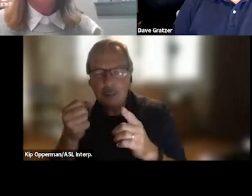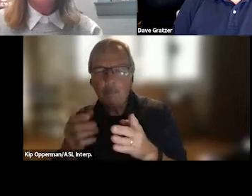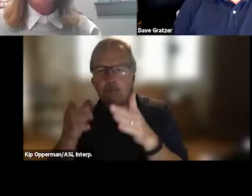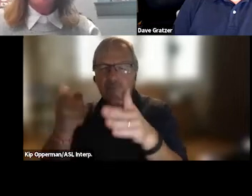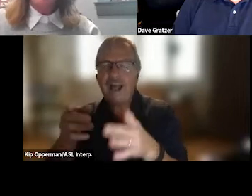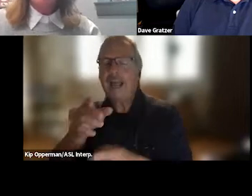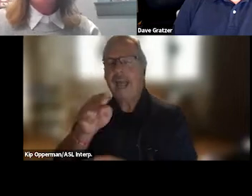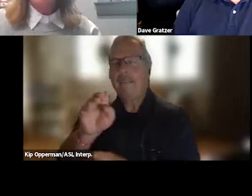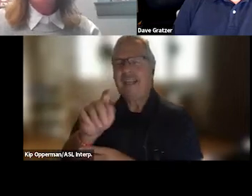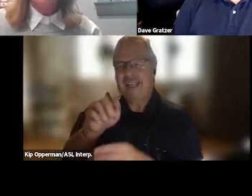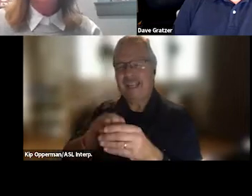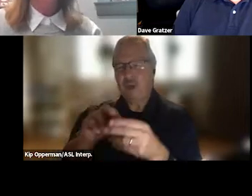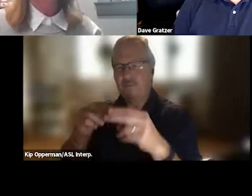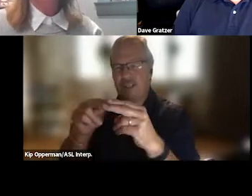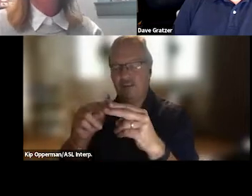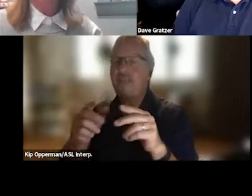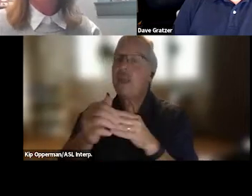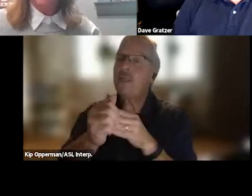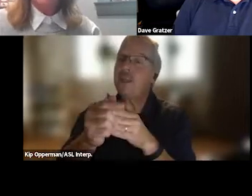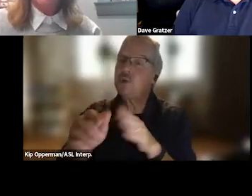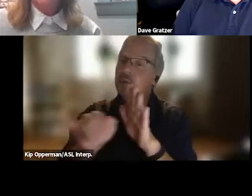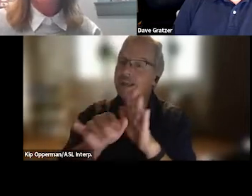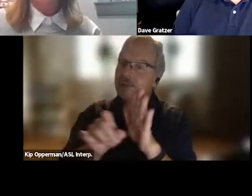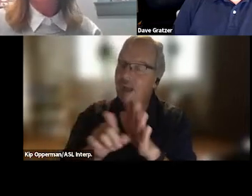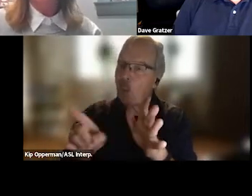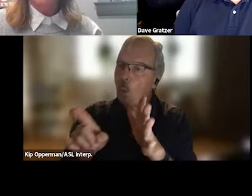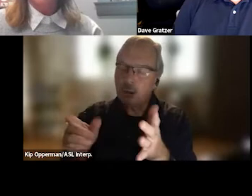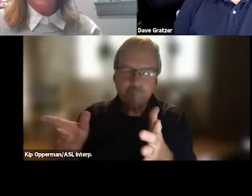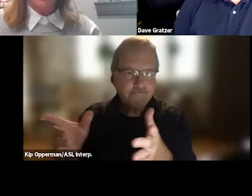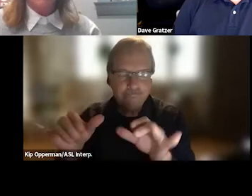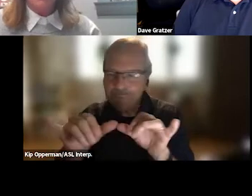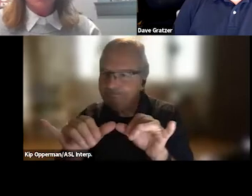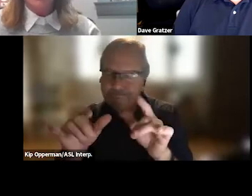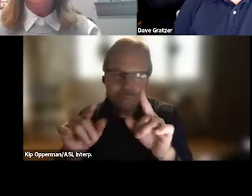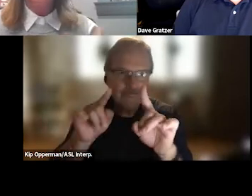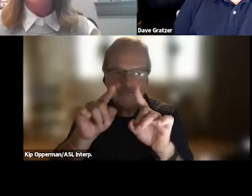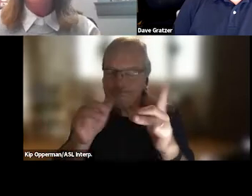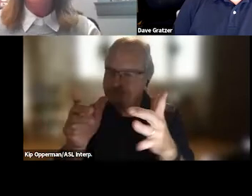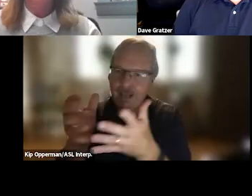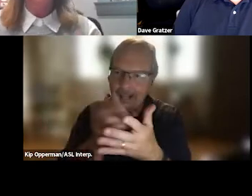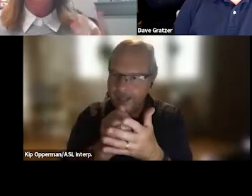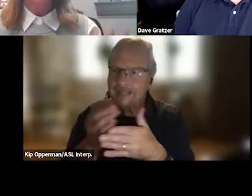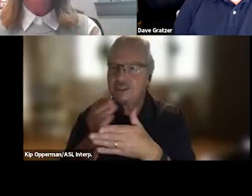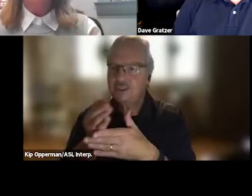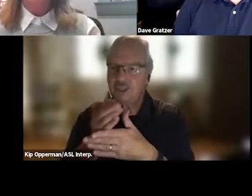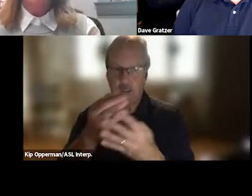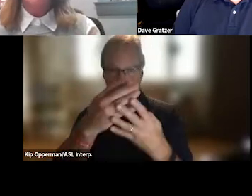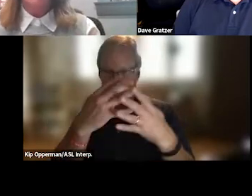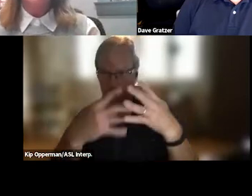And this will lead you to identify what measures to collect, report and share. Here is just listed some of the measures